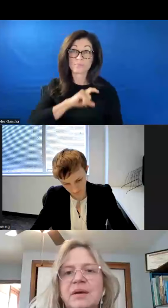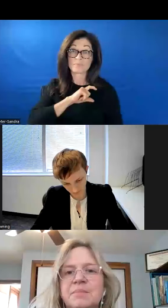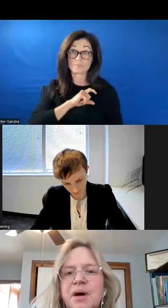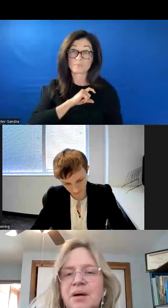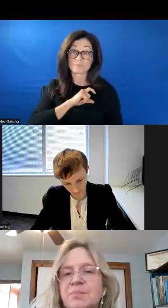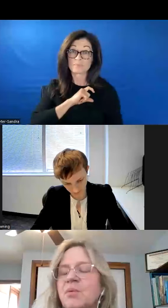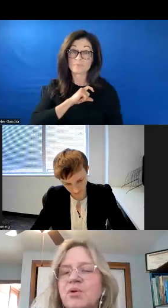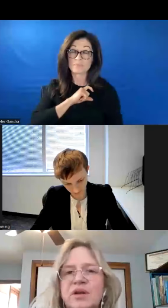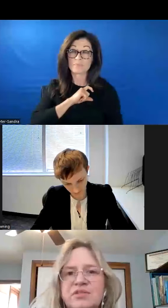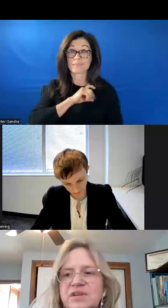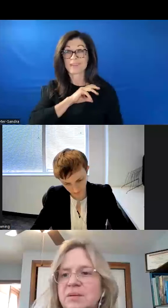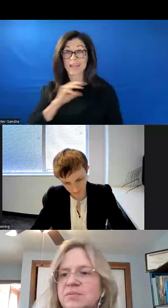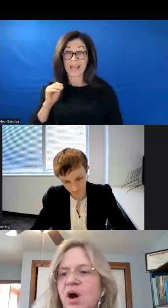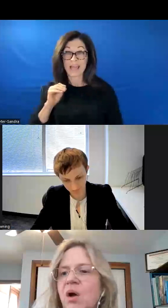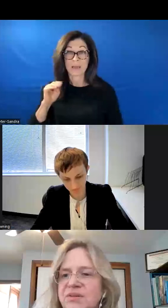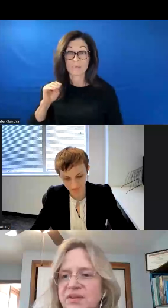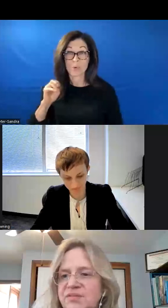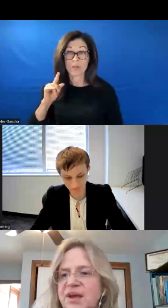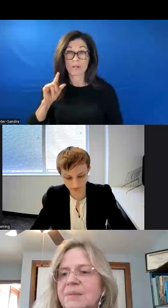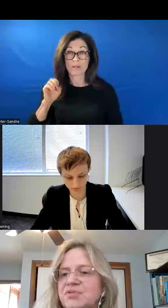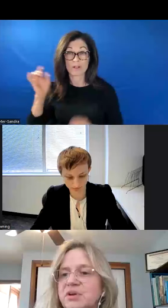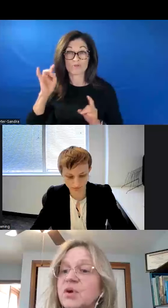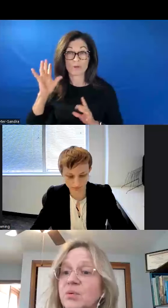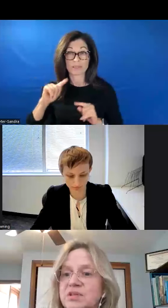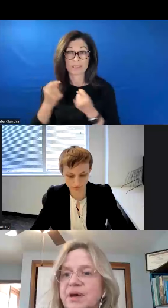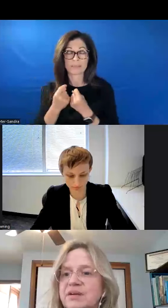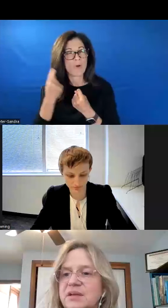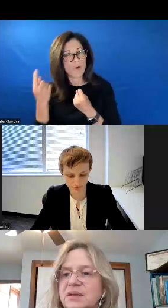MOBILE CRISIS TEAMS HAVE THE OPTION OF CO-RESPONDING.